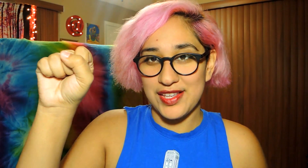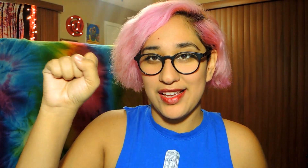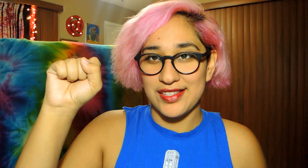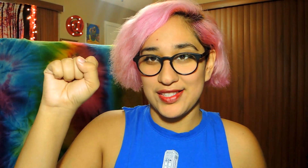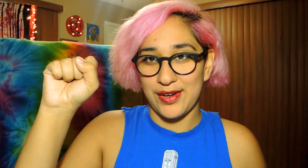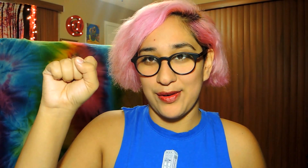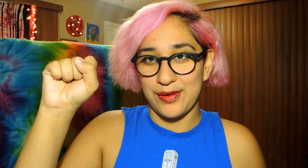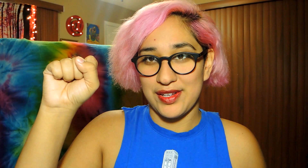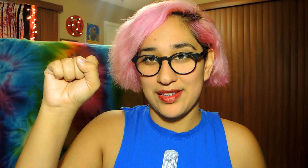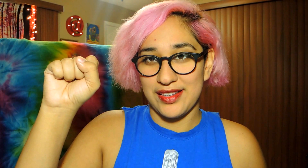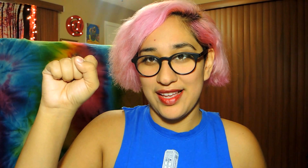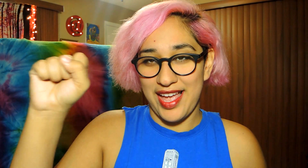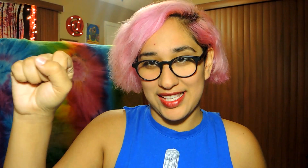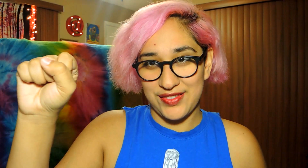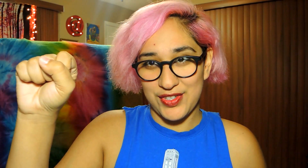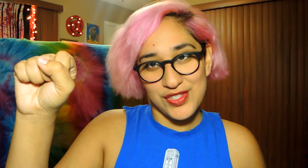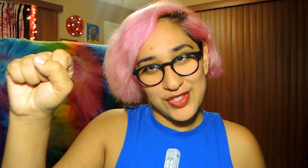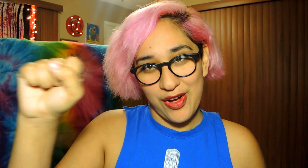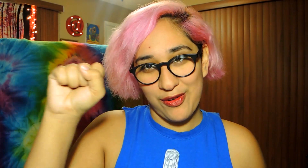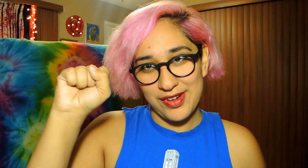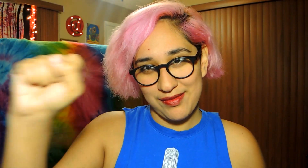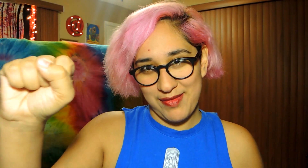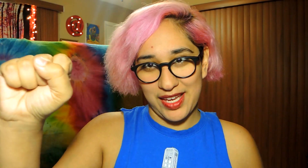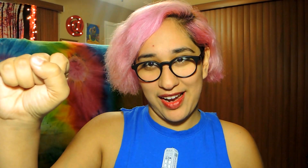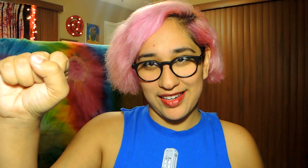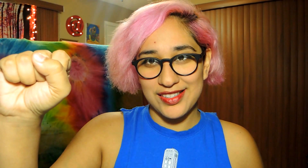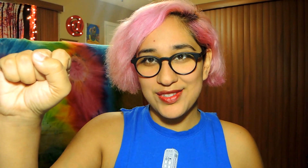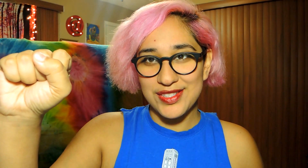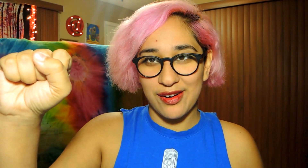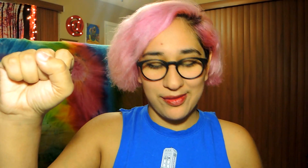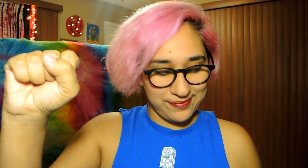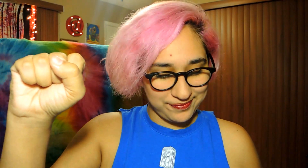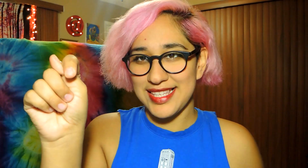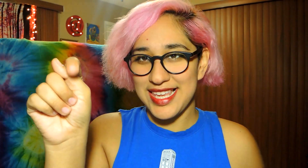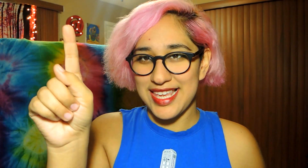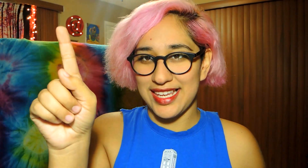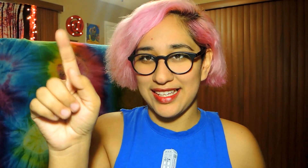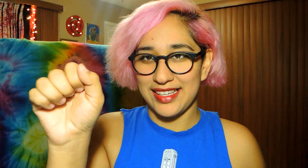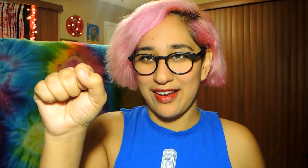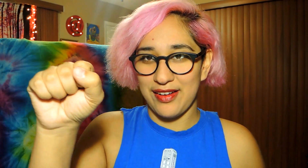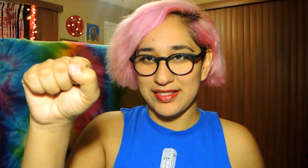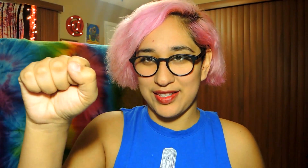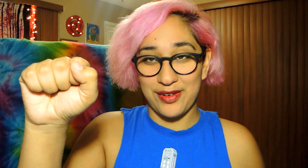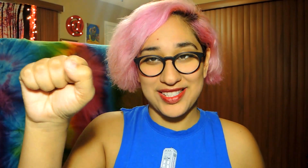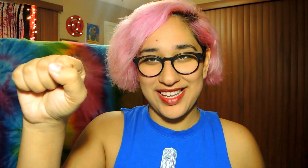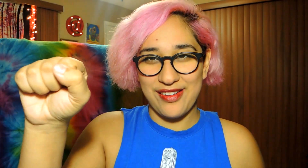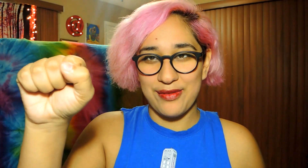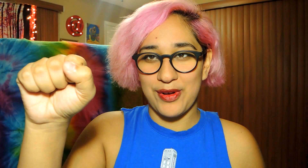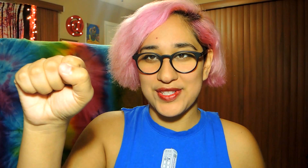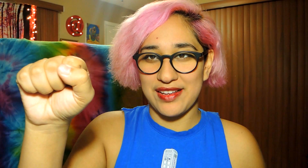your fingers, so "S" for "stone", make your hand into a stone. "T", now see how it rolls